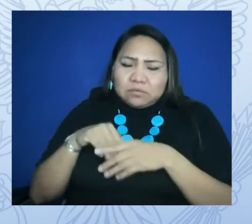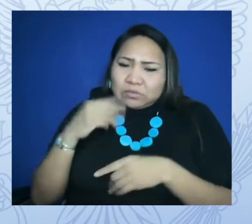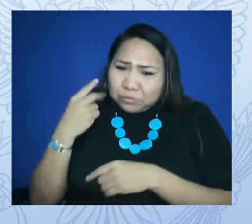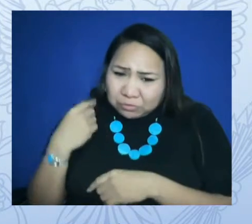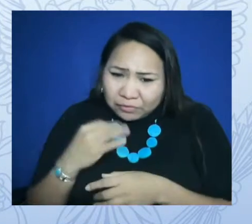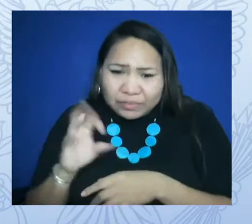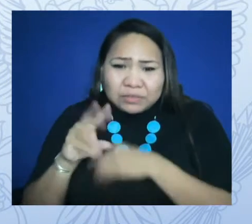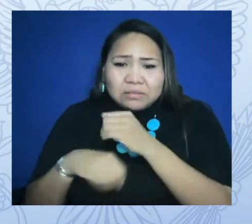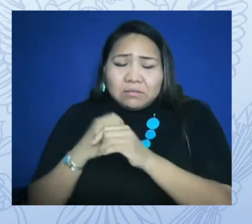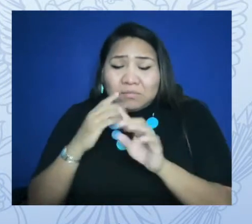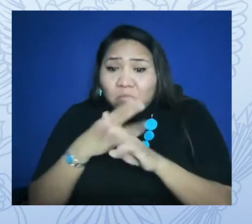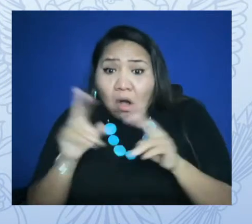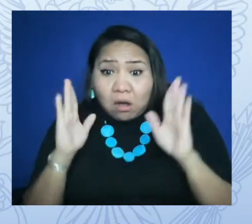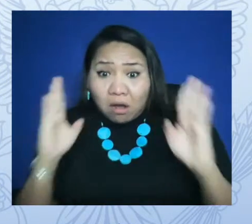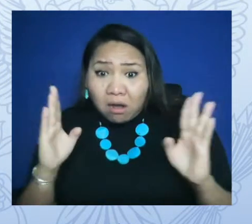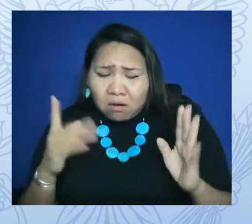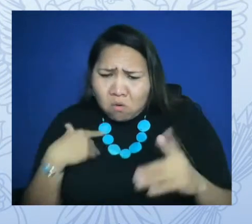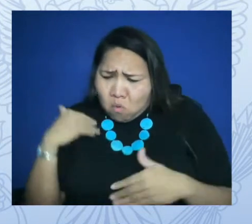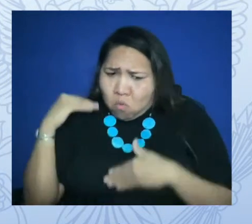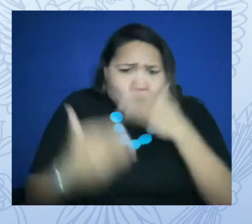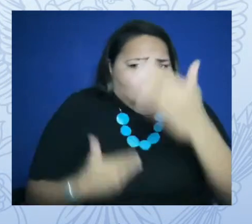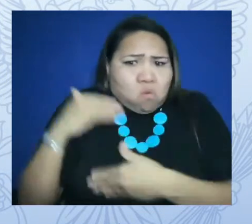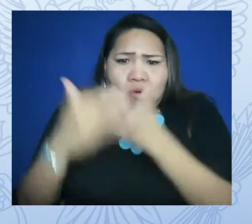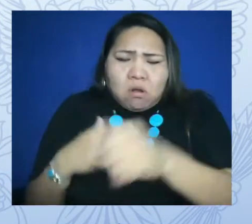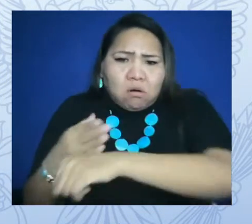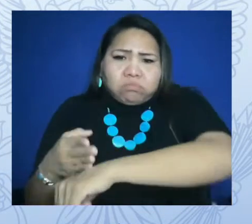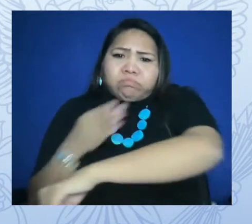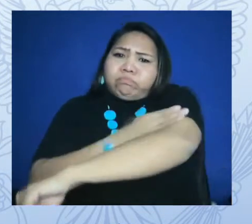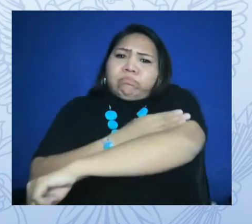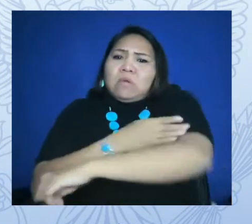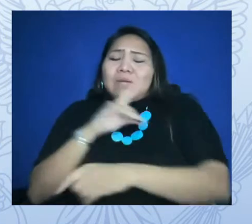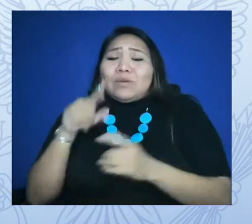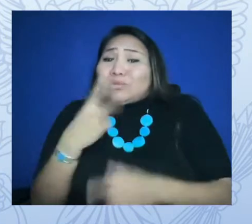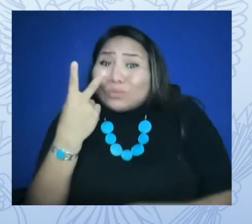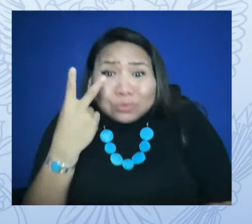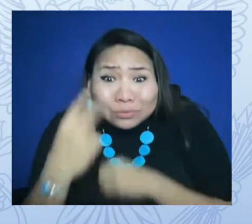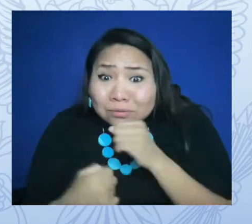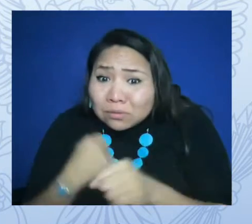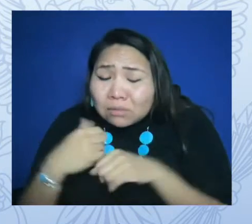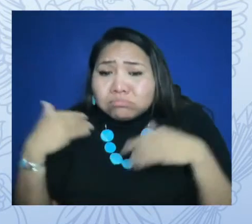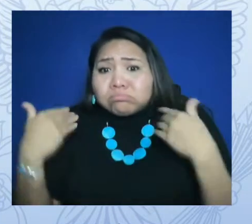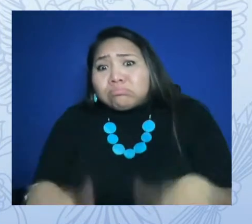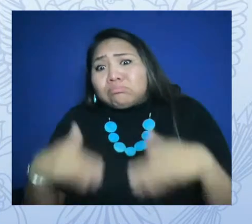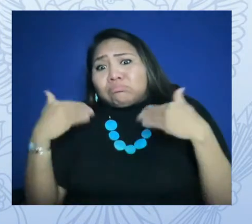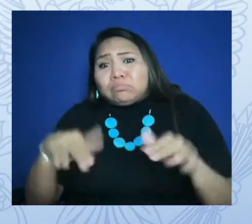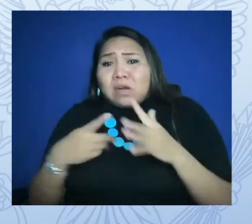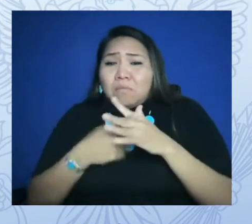that deserves to be celebrated. We are paving the way for new historic co-management agreements